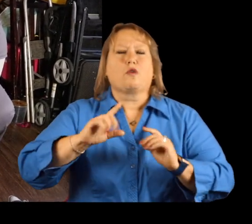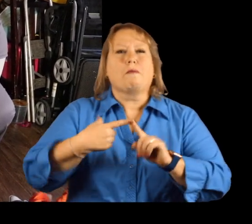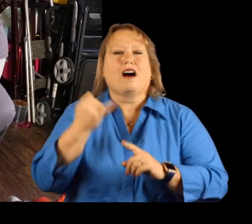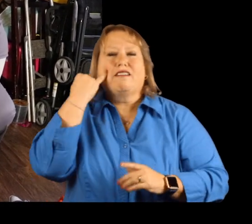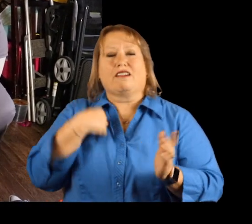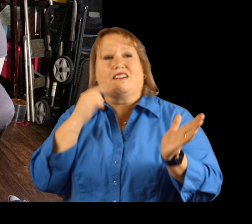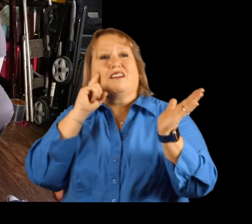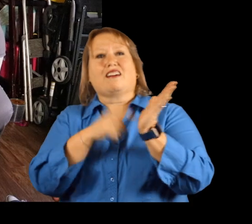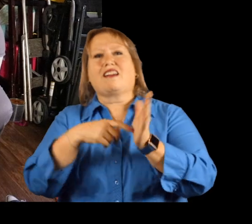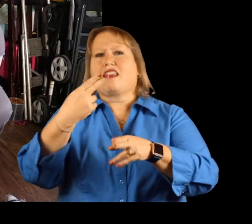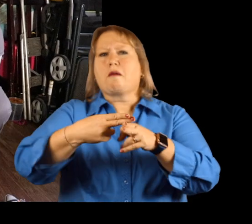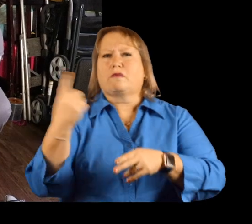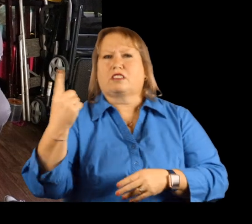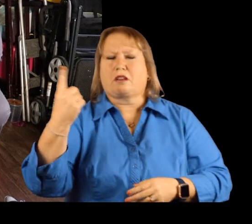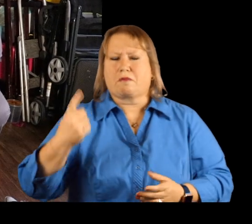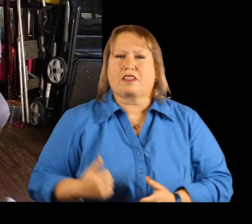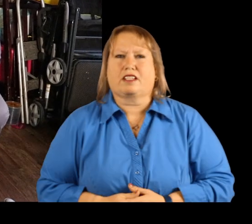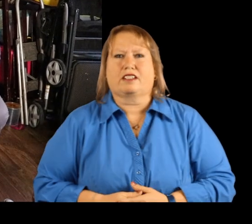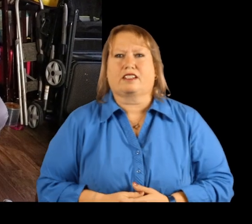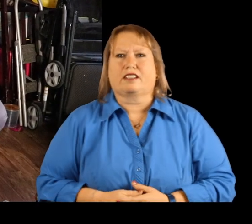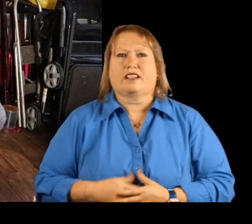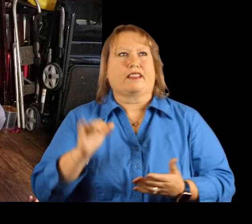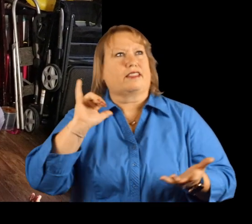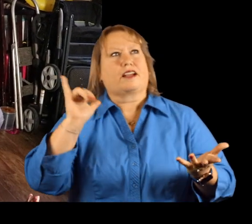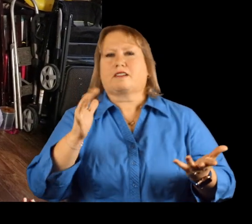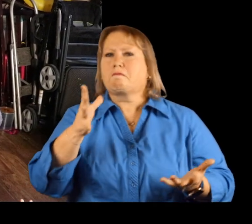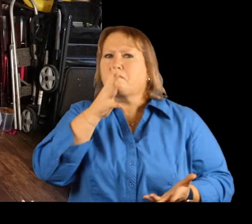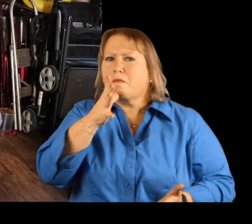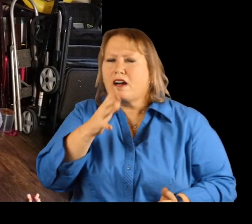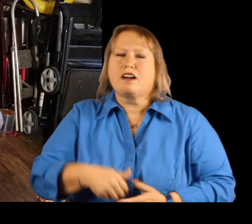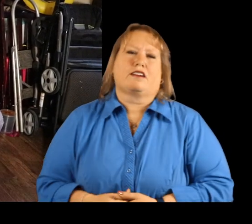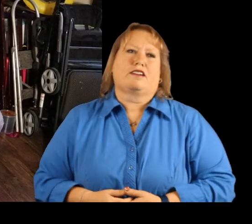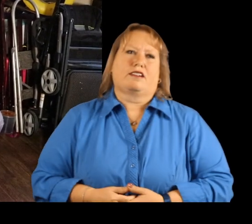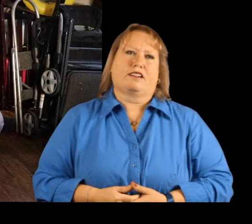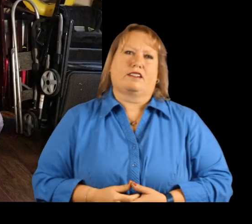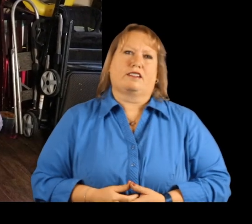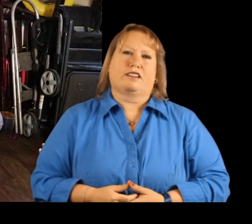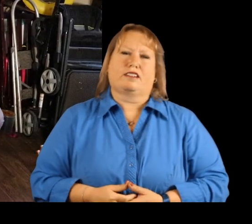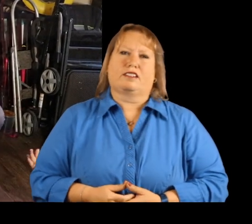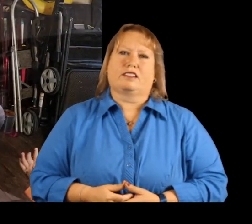How about recognizing the names of some family members? So, like mama? Yes.